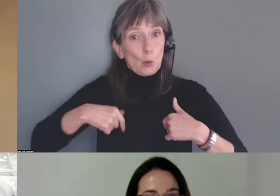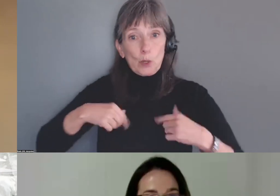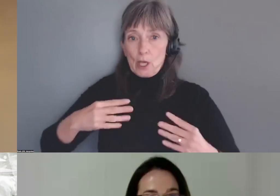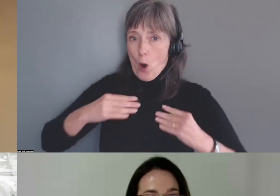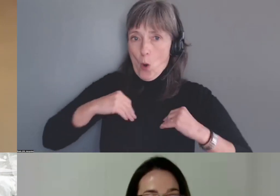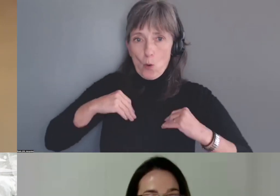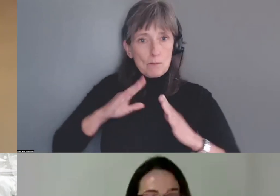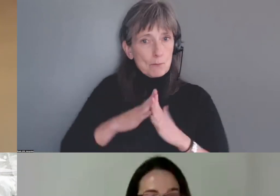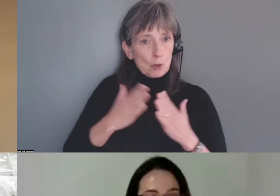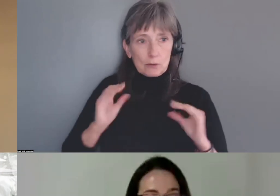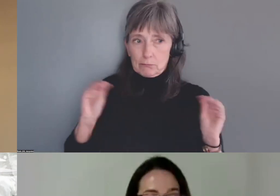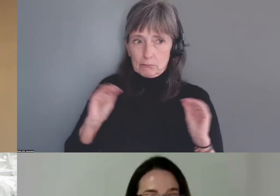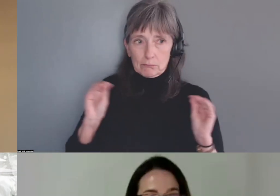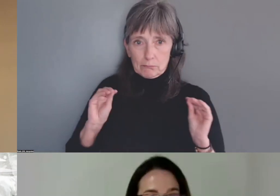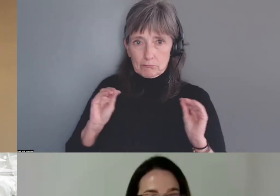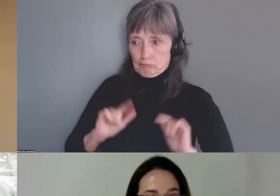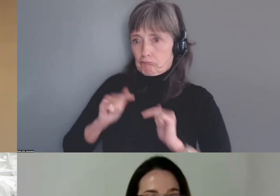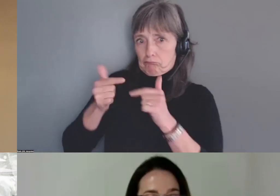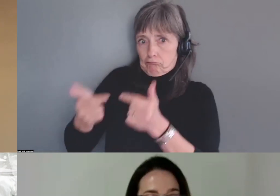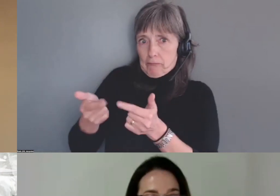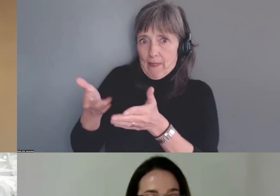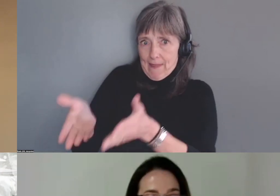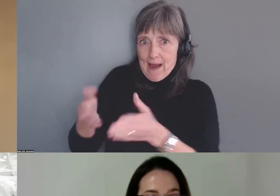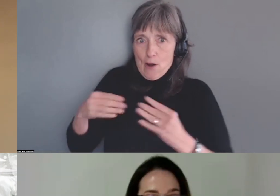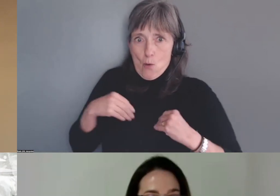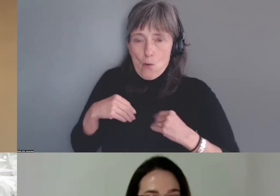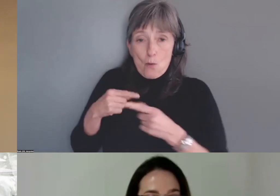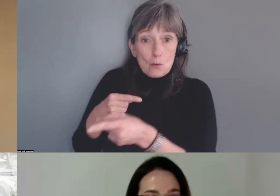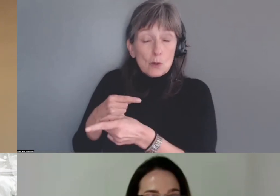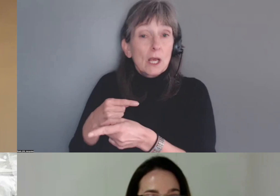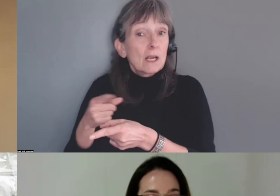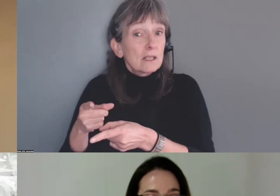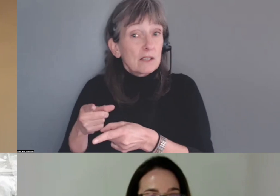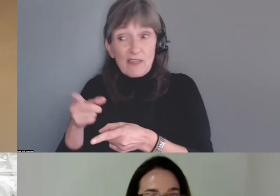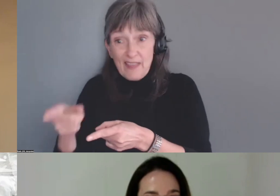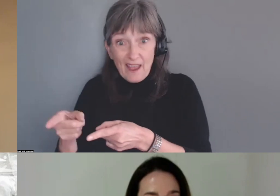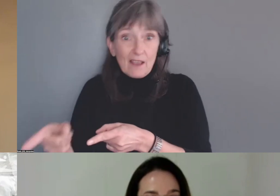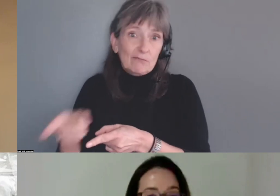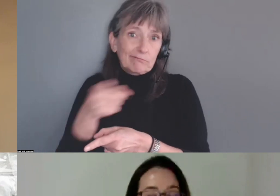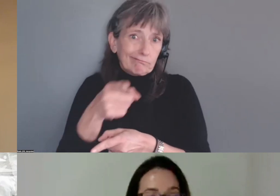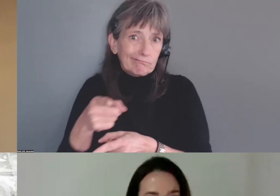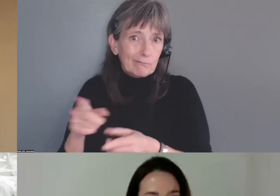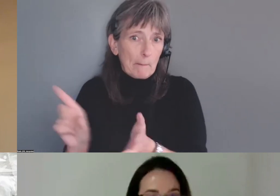it completely over to the authors and they then deal with their publisher. Sometimes we also work